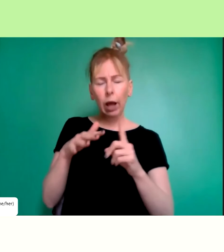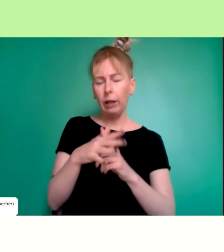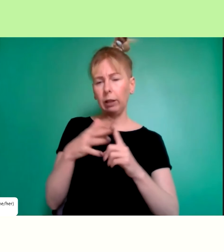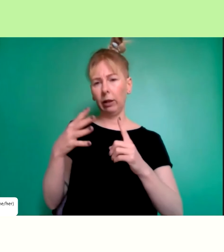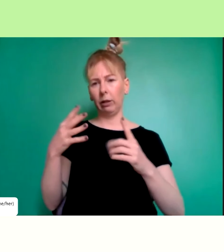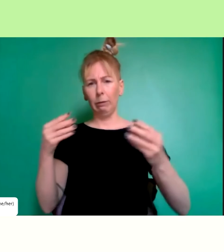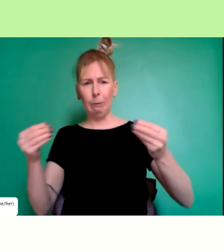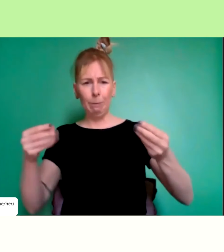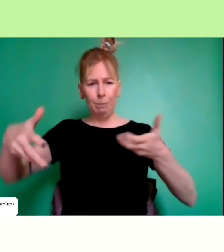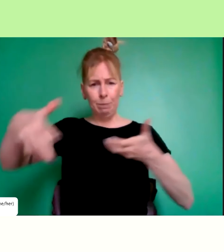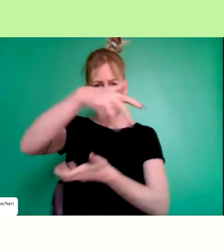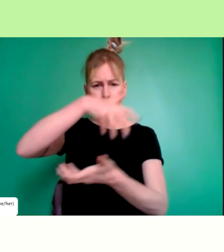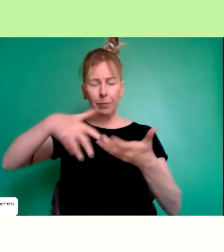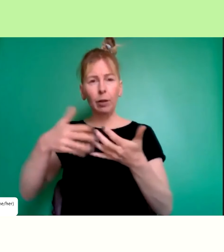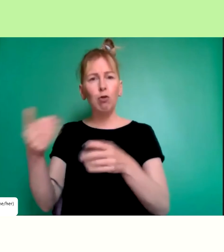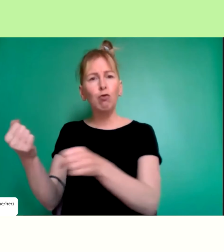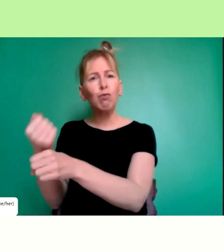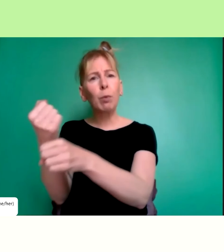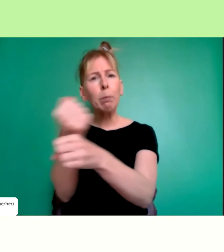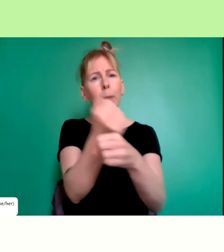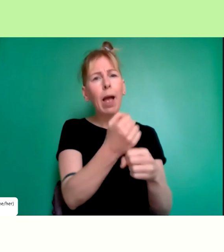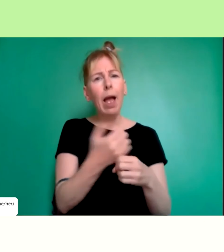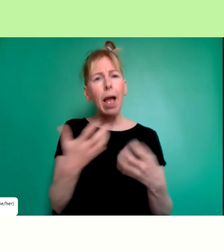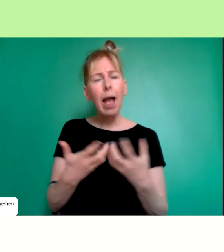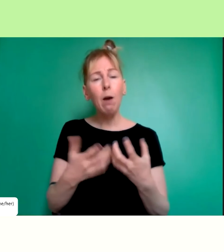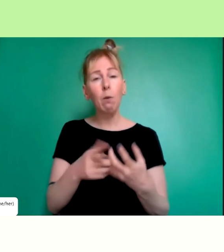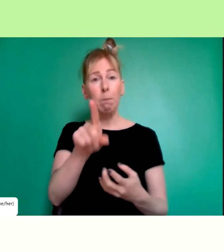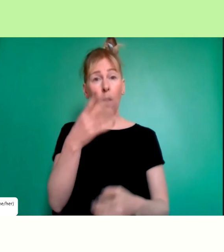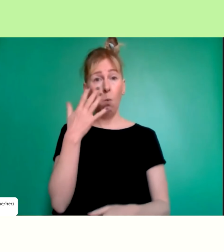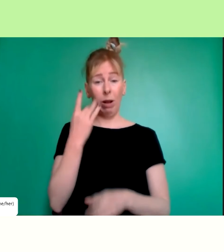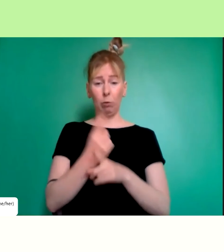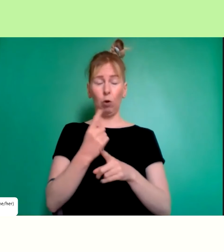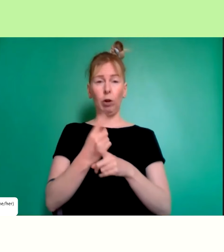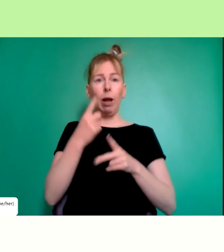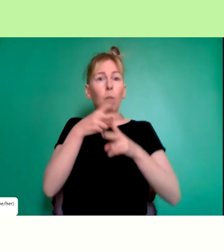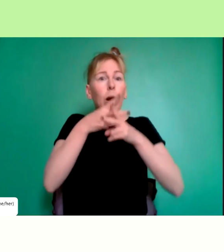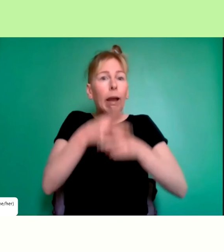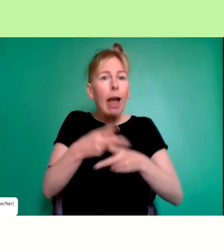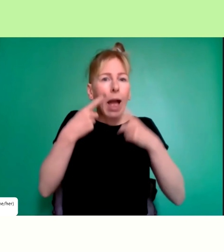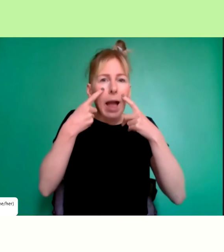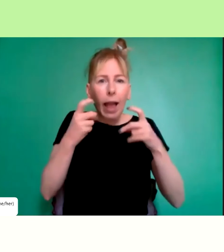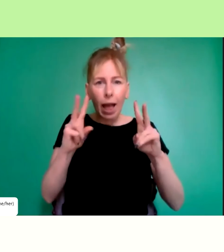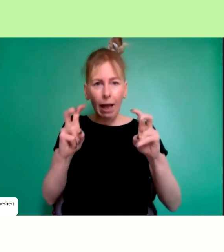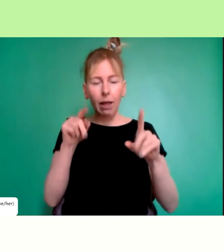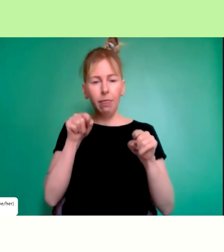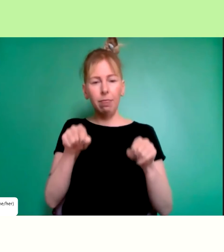I'm also very aware that like Morgan says, care is a not only a new Liberal term, possibly,